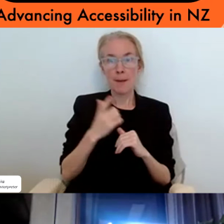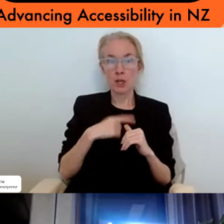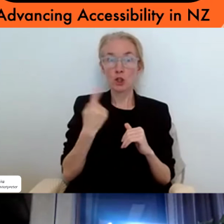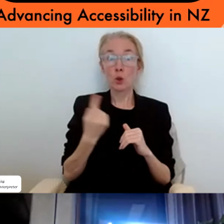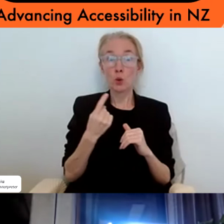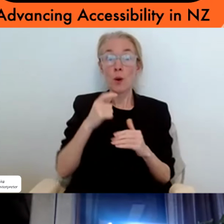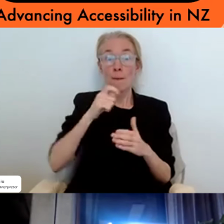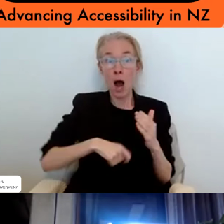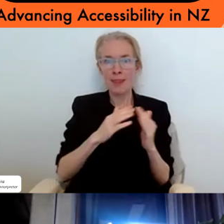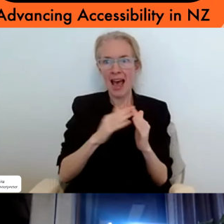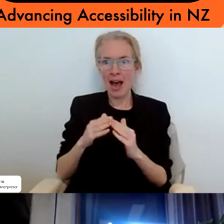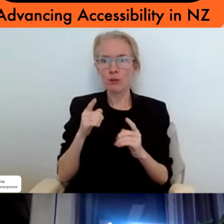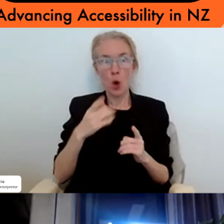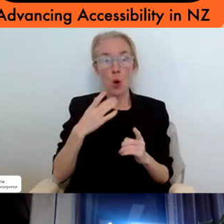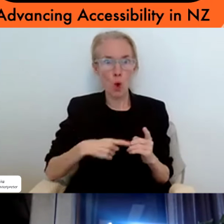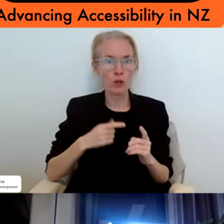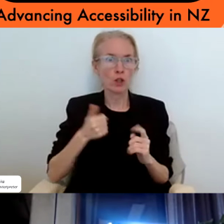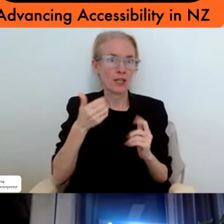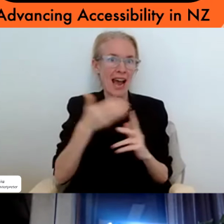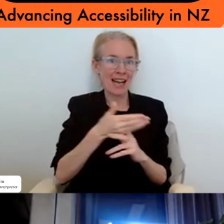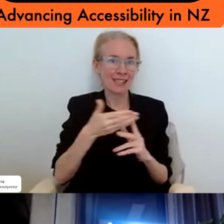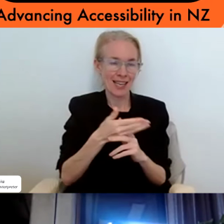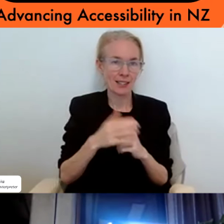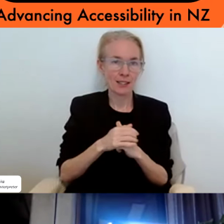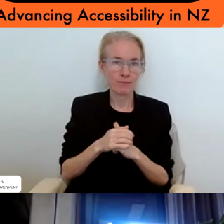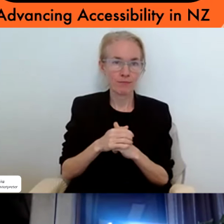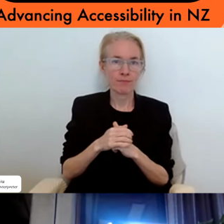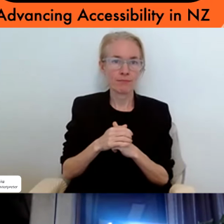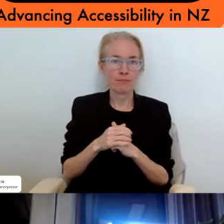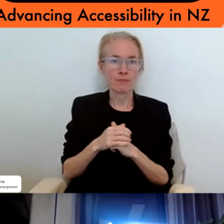Thames, Thames led or provided an initiative, because one of the